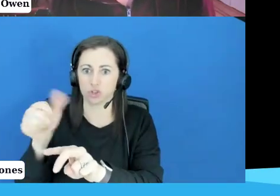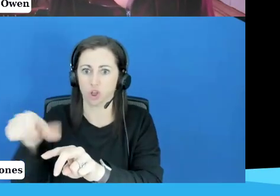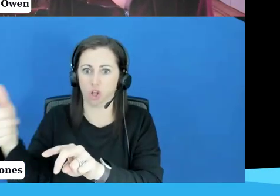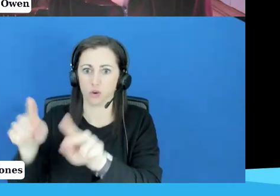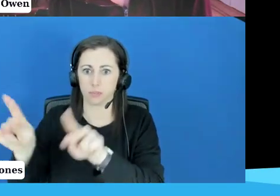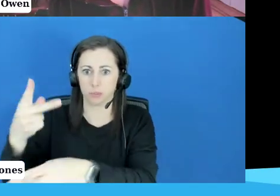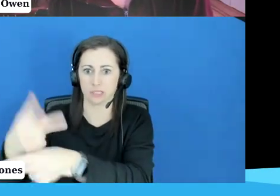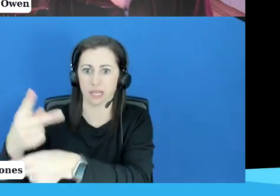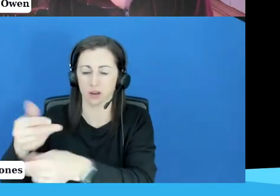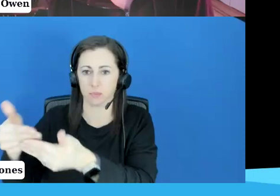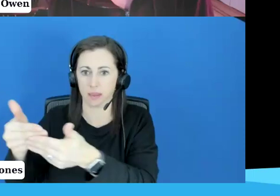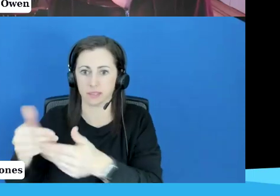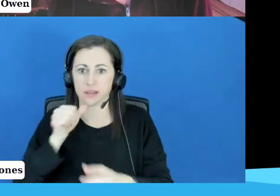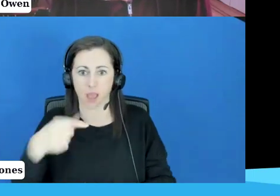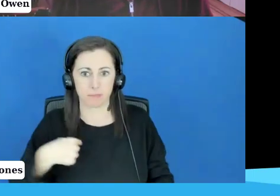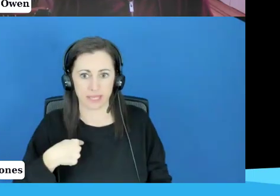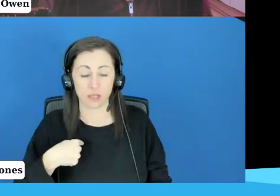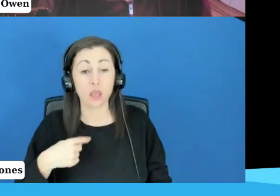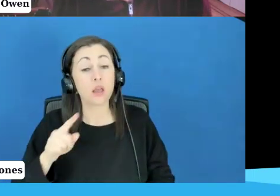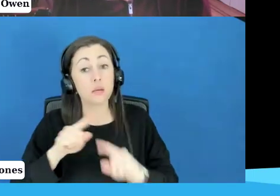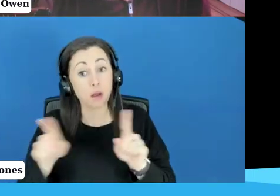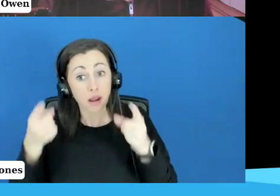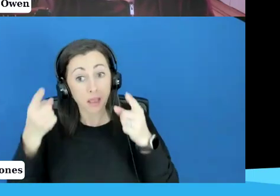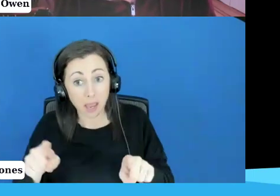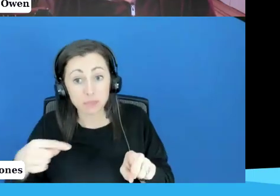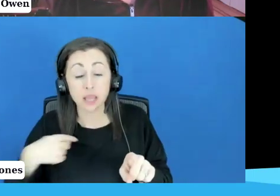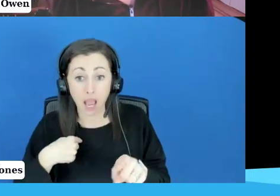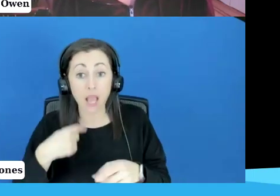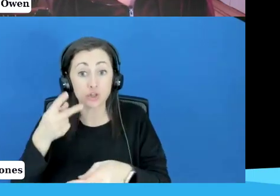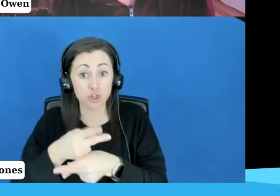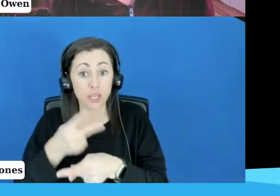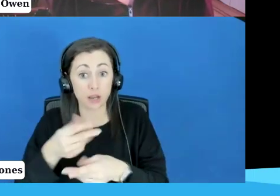It turns out I was able to do it. I was able to do as much as I could, and I felt really good about it.